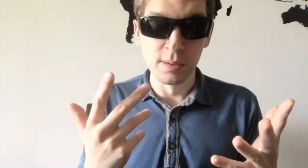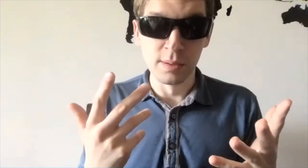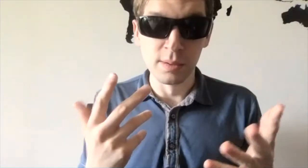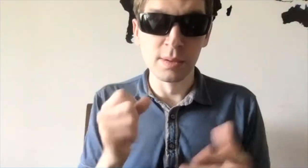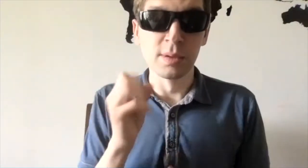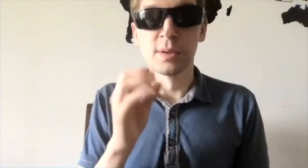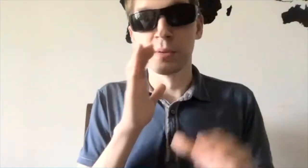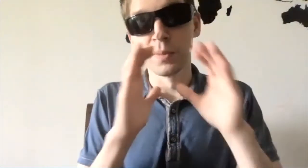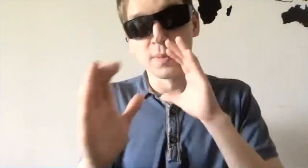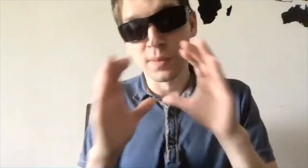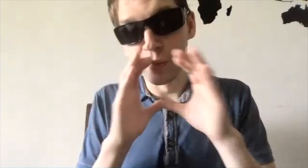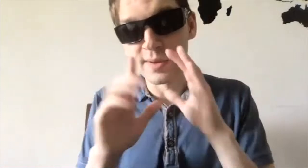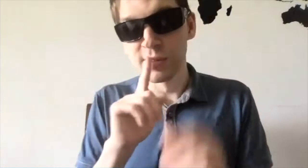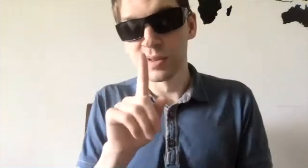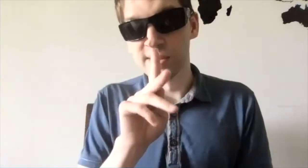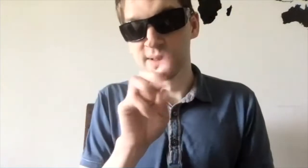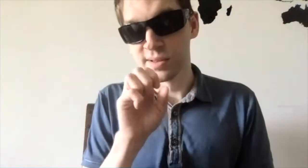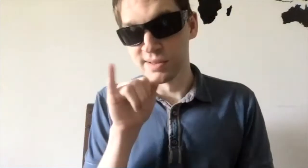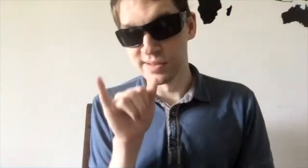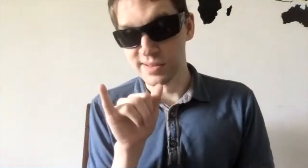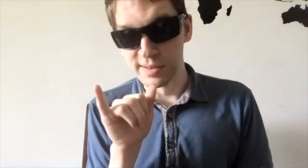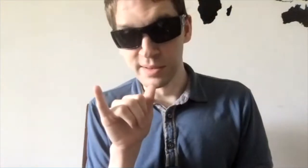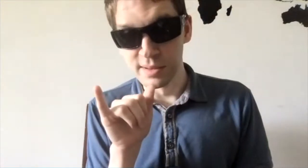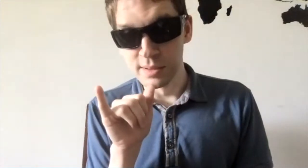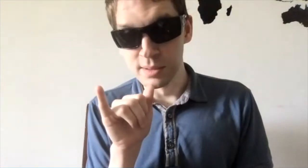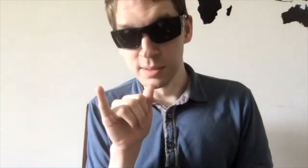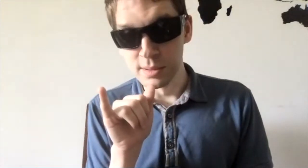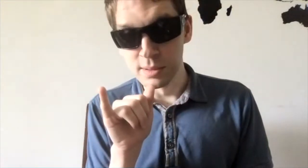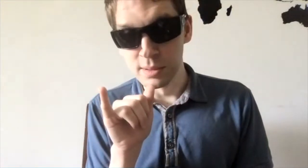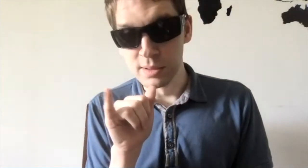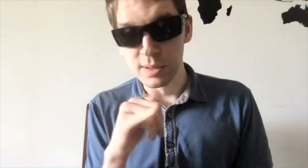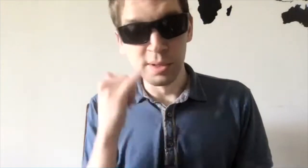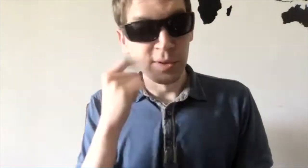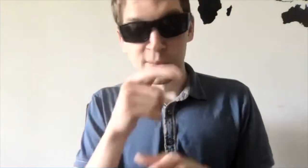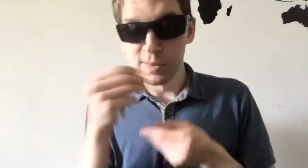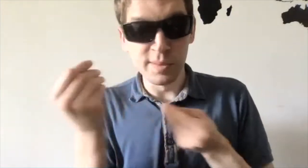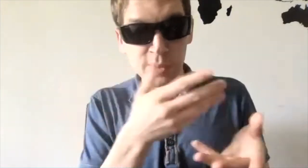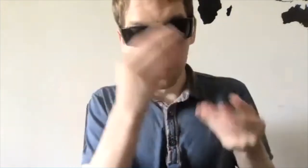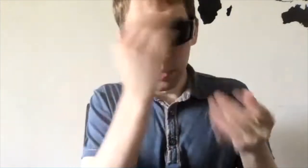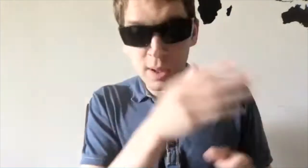happen and I need to look for you, I know where to begin looking. That's really being an ally.